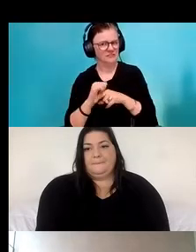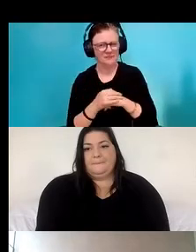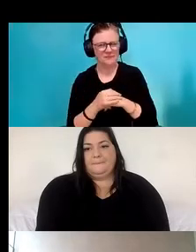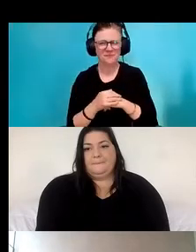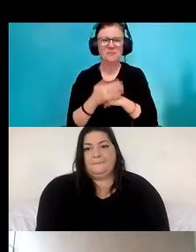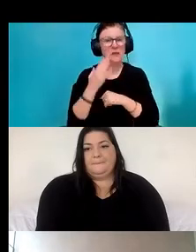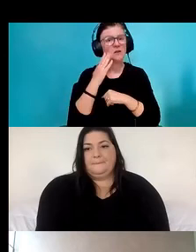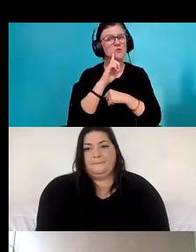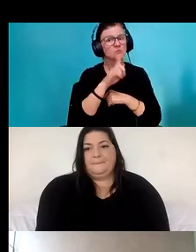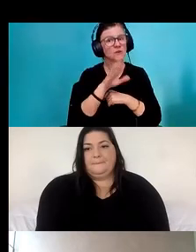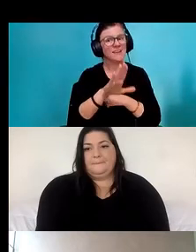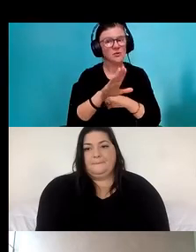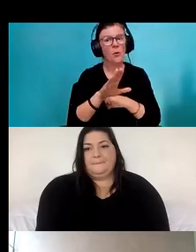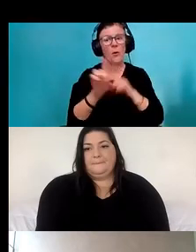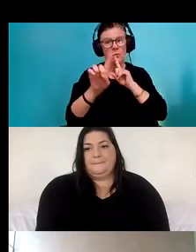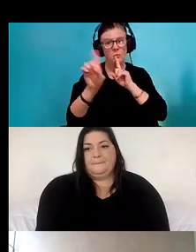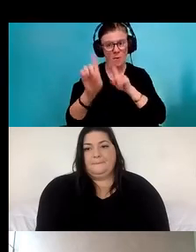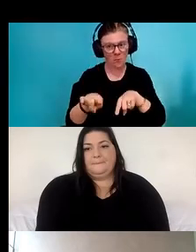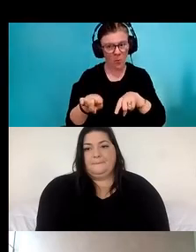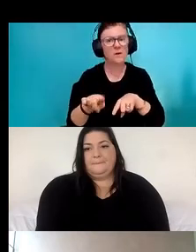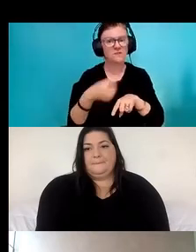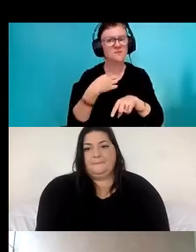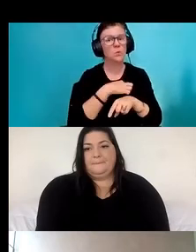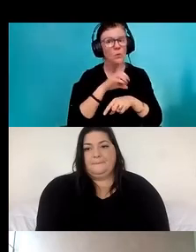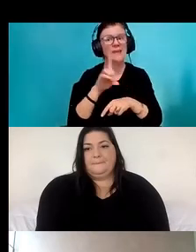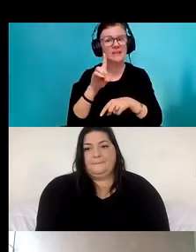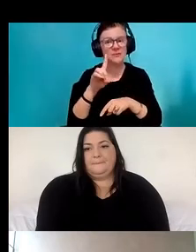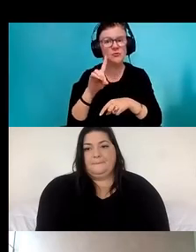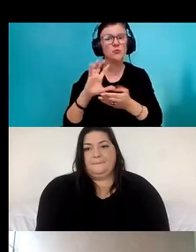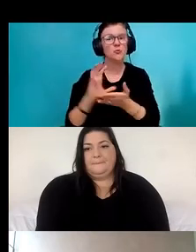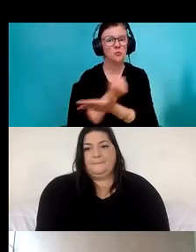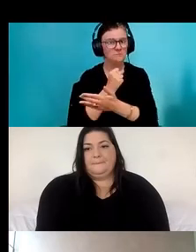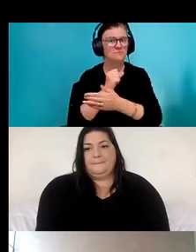that it is actually used and it is actually making a difference.